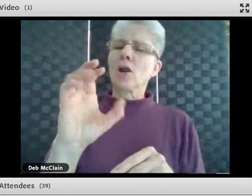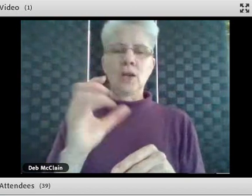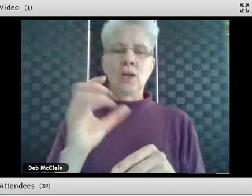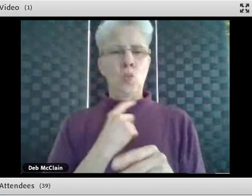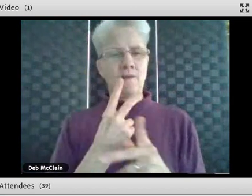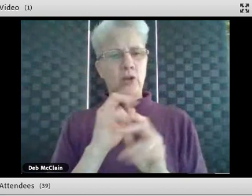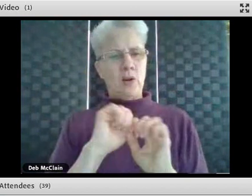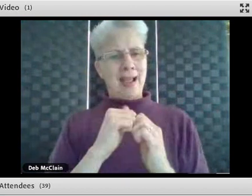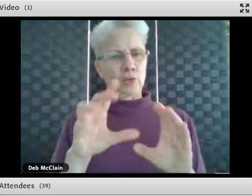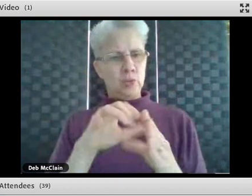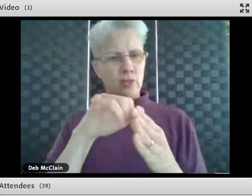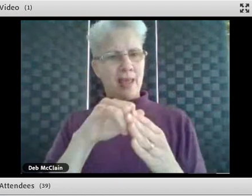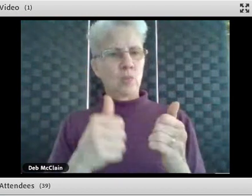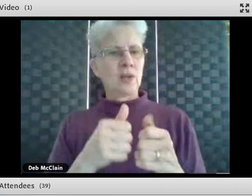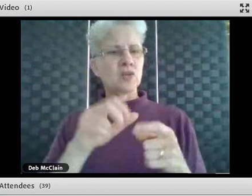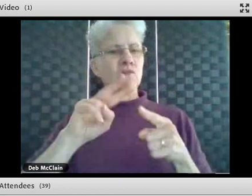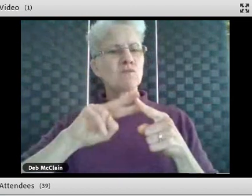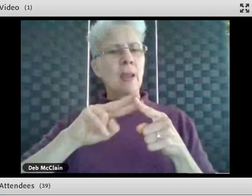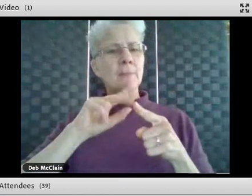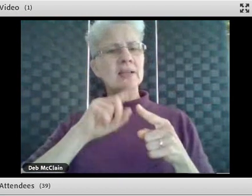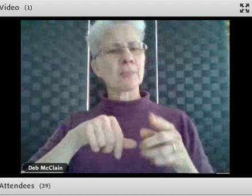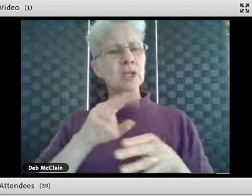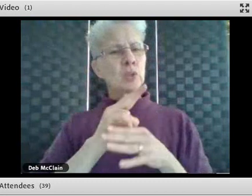which vocabulary is being used in a record.